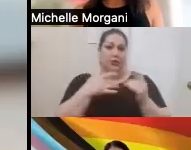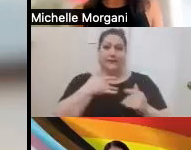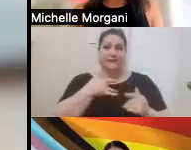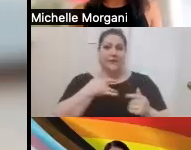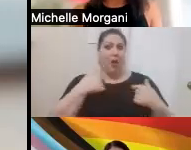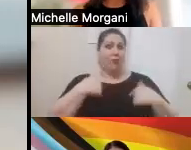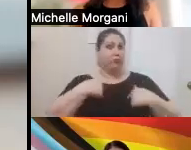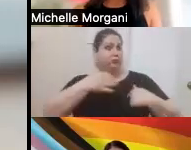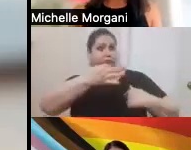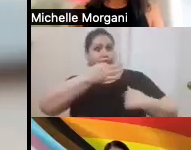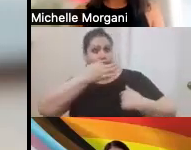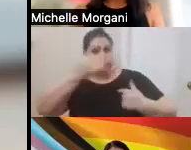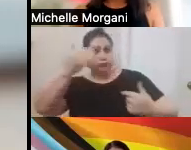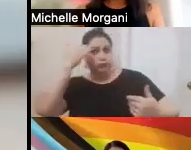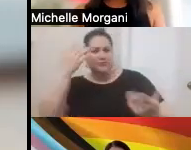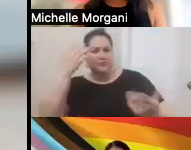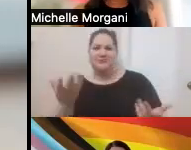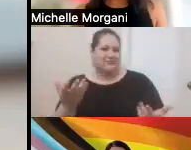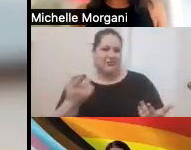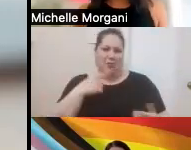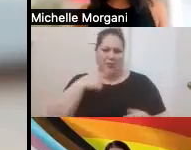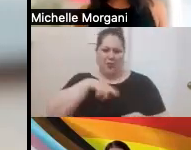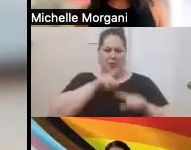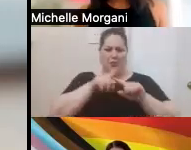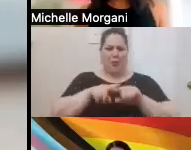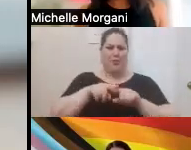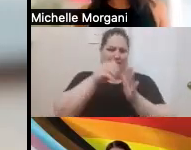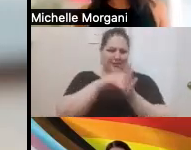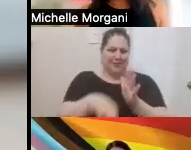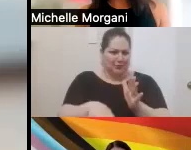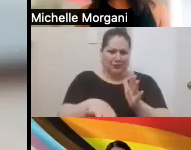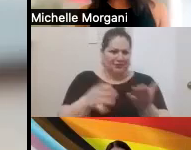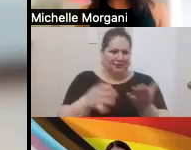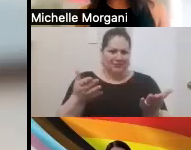We of course, we were relying on a student, but there are definitely times when we may look to